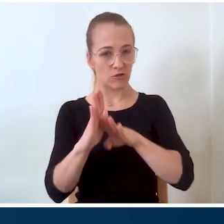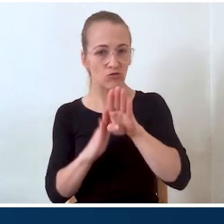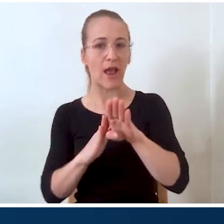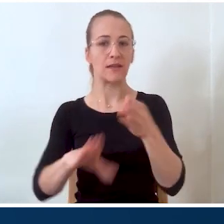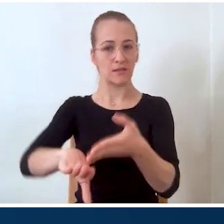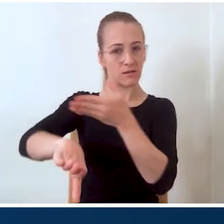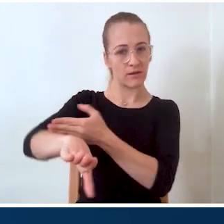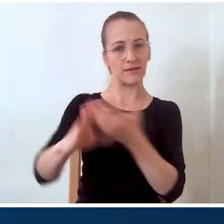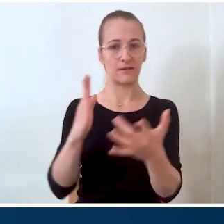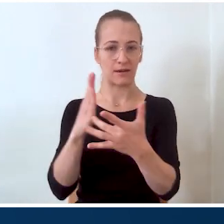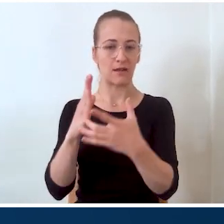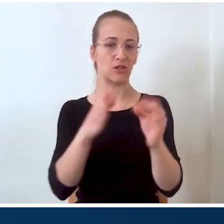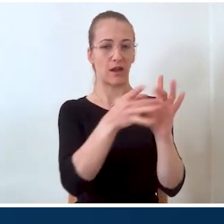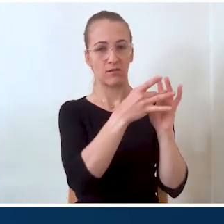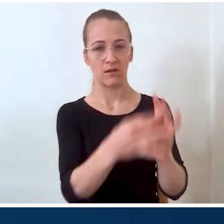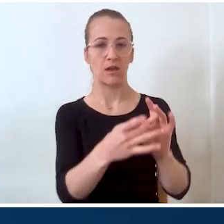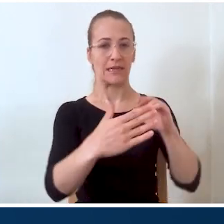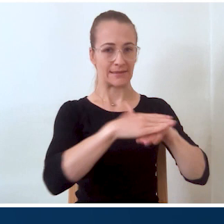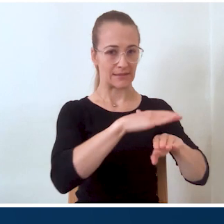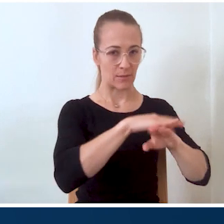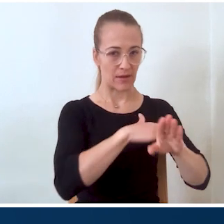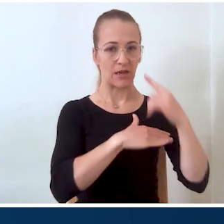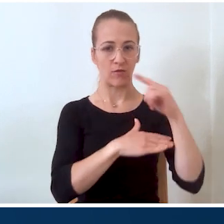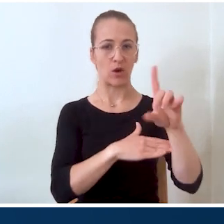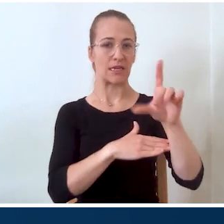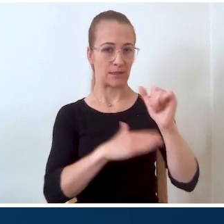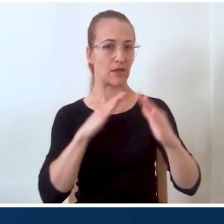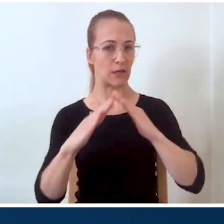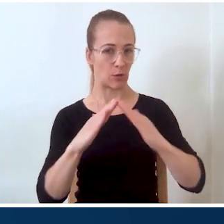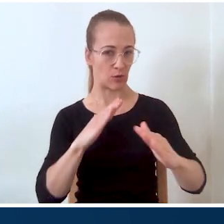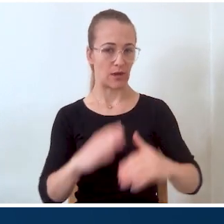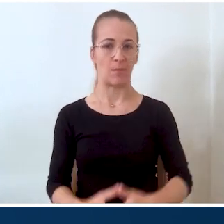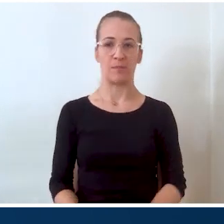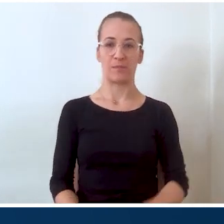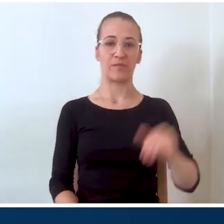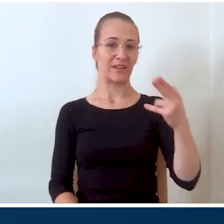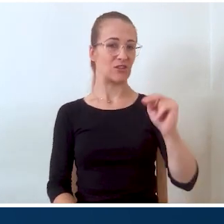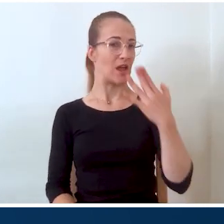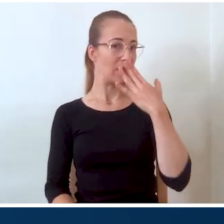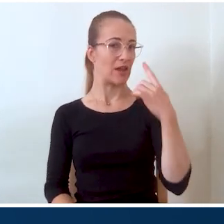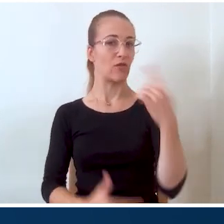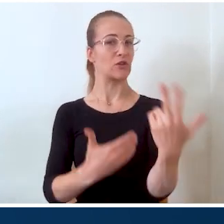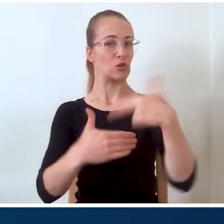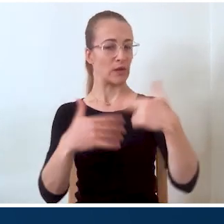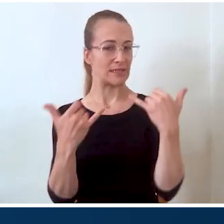in technology and its relationship to accessibility for the disability community. John, thank you for joining us today.